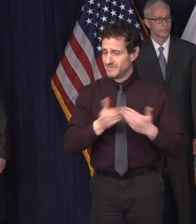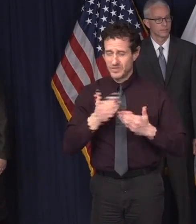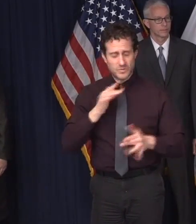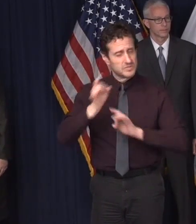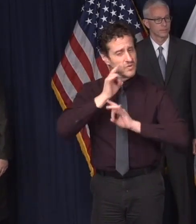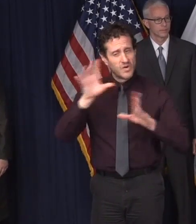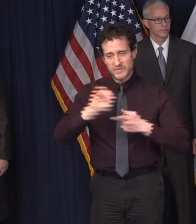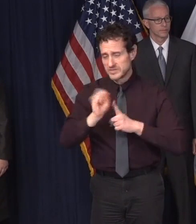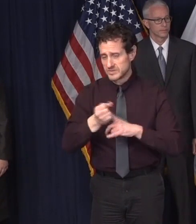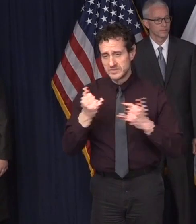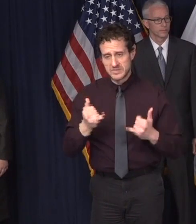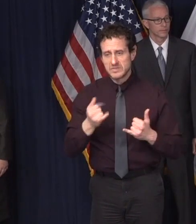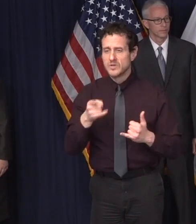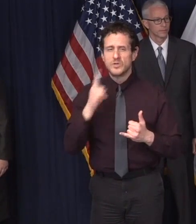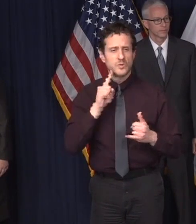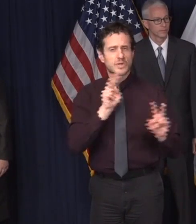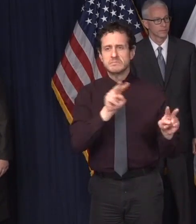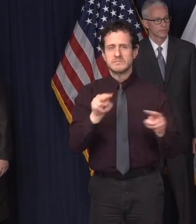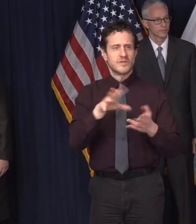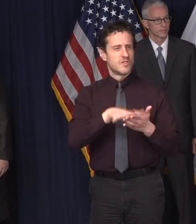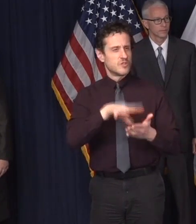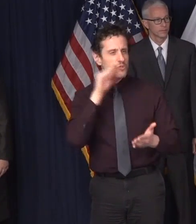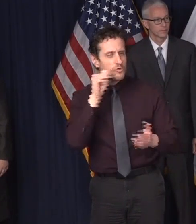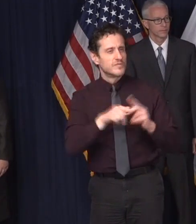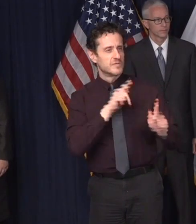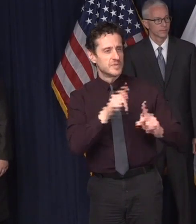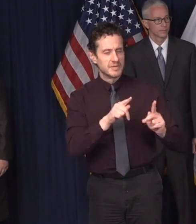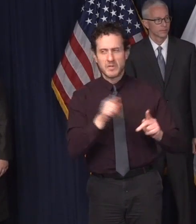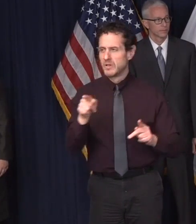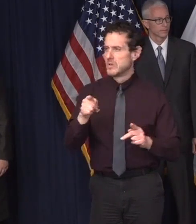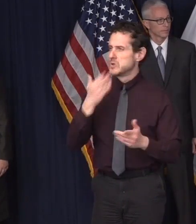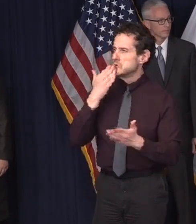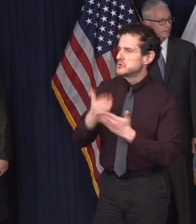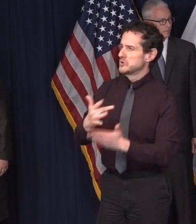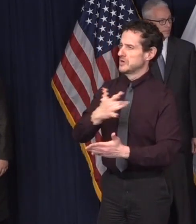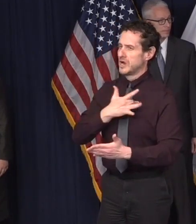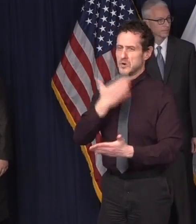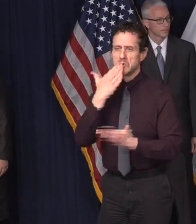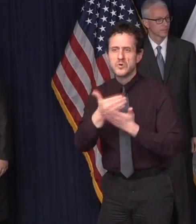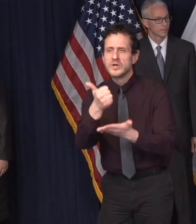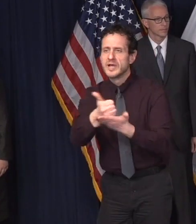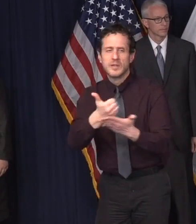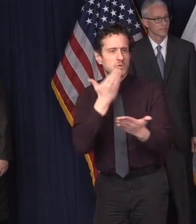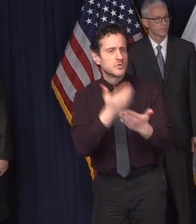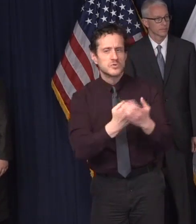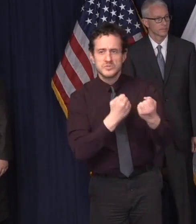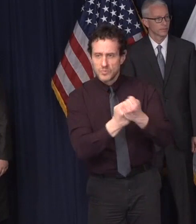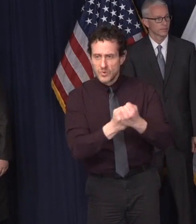NO, IT'S NOT THE SCHOOL YEAR WE ALL BARGAIN FOR AND I'M TERRIBLY SORRY ABOUT THAT.